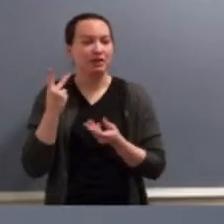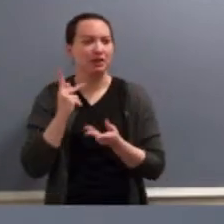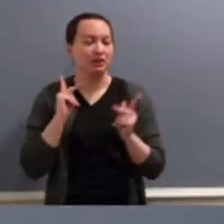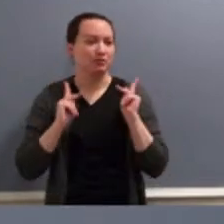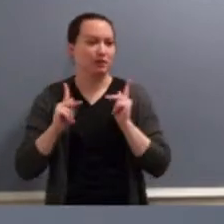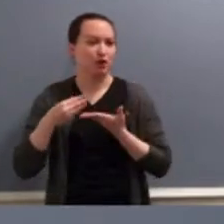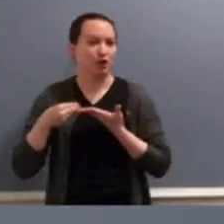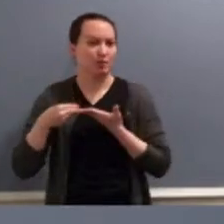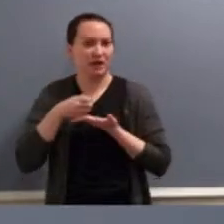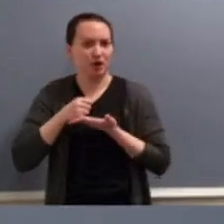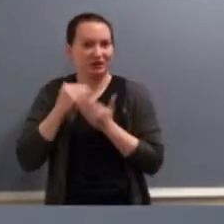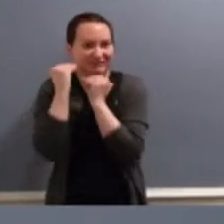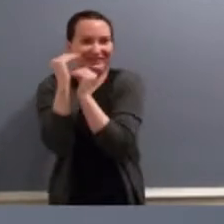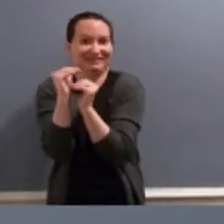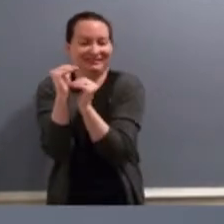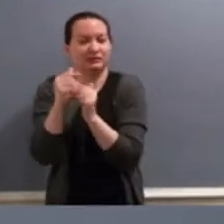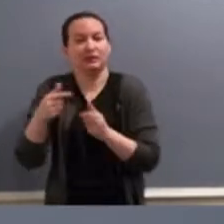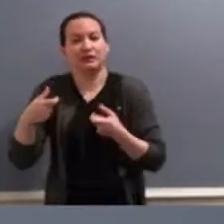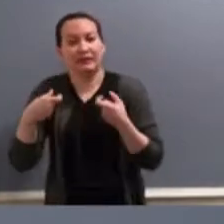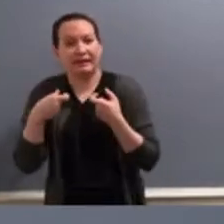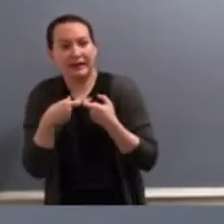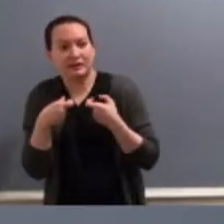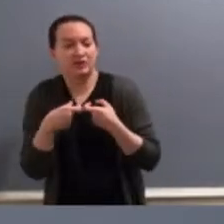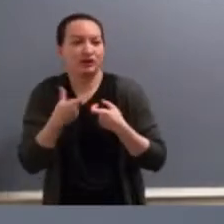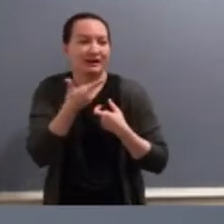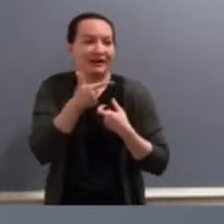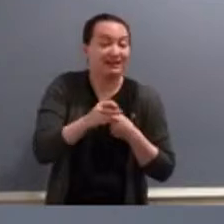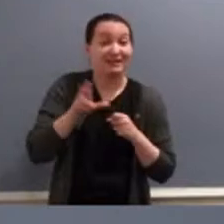and the gas and electric just announced that their rates are going up